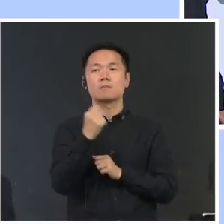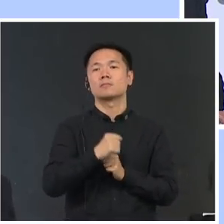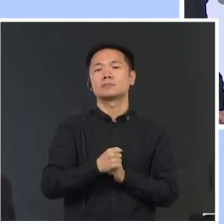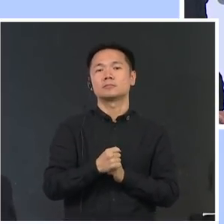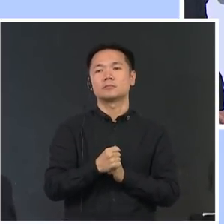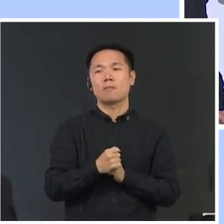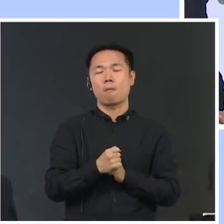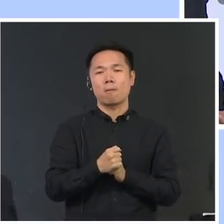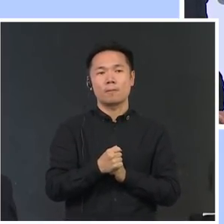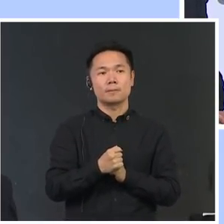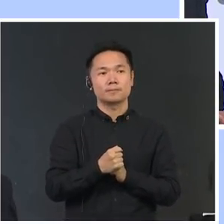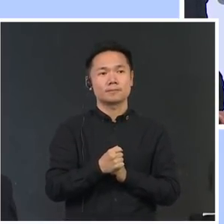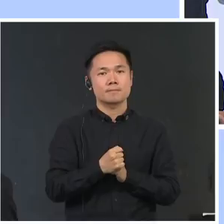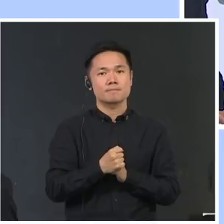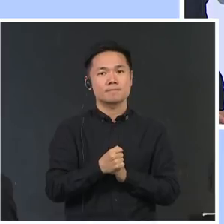language; Article 9 defines